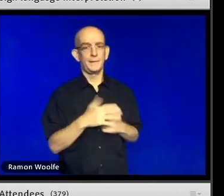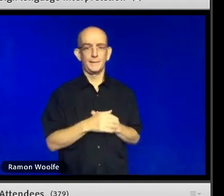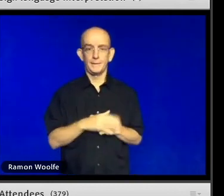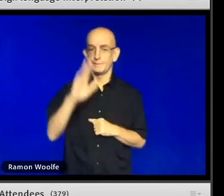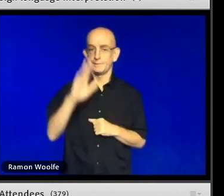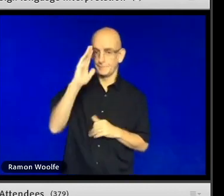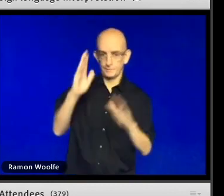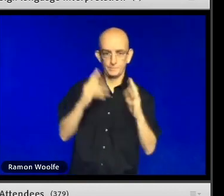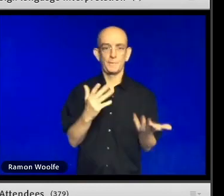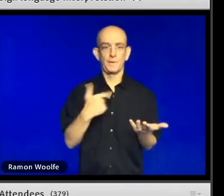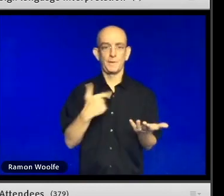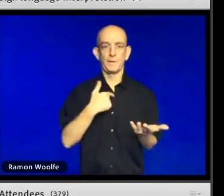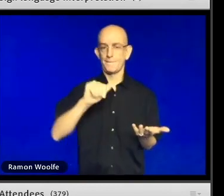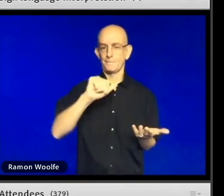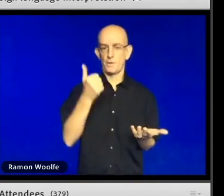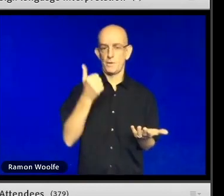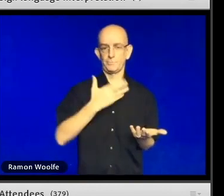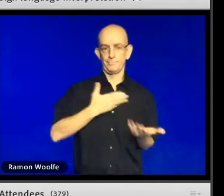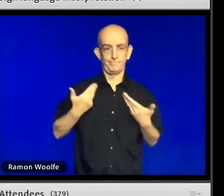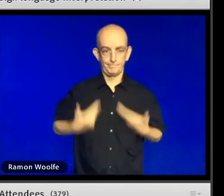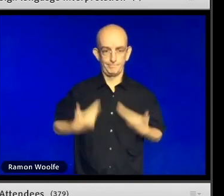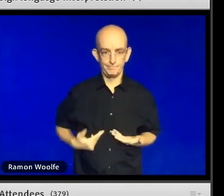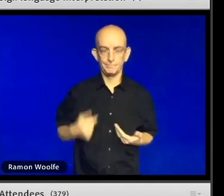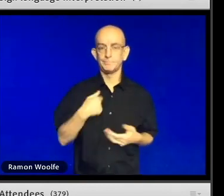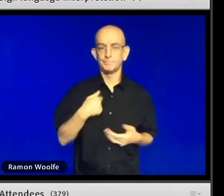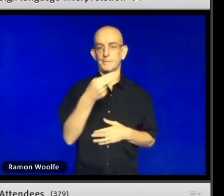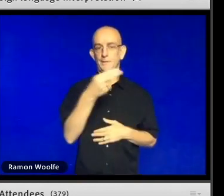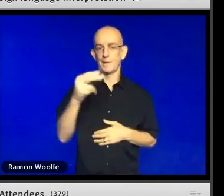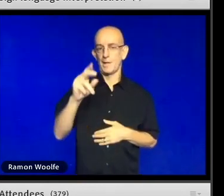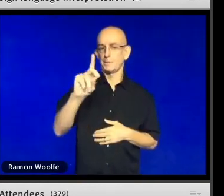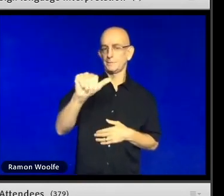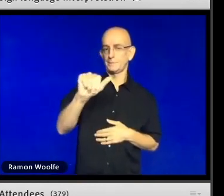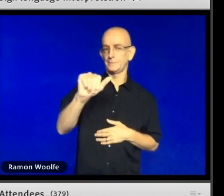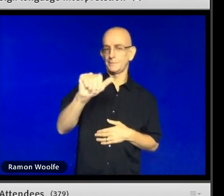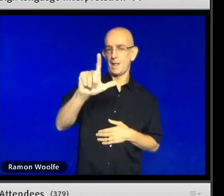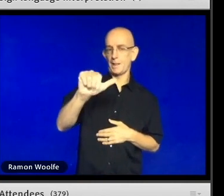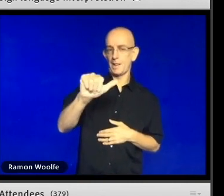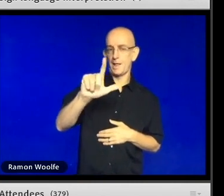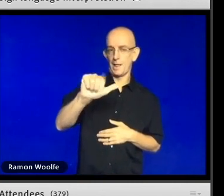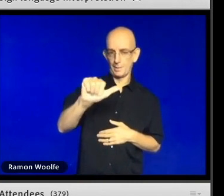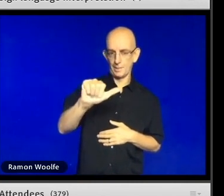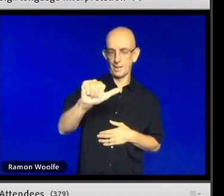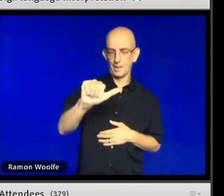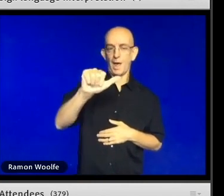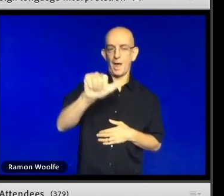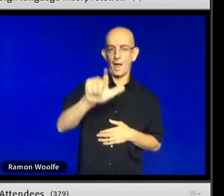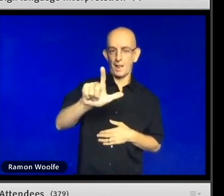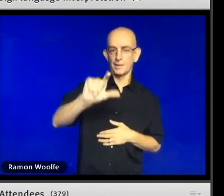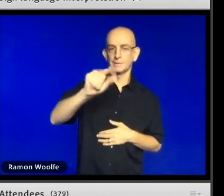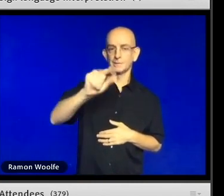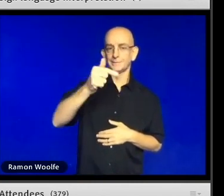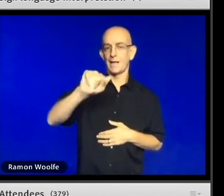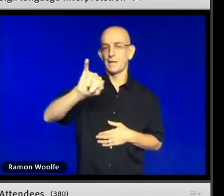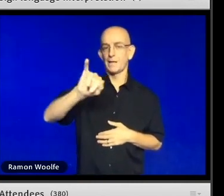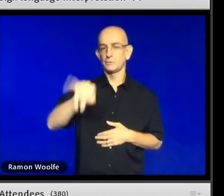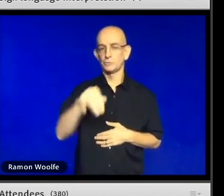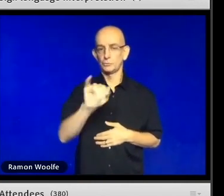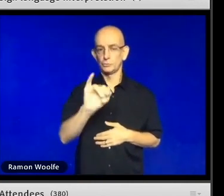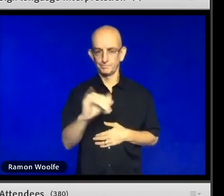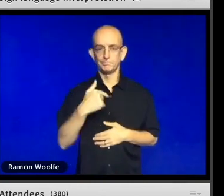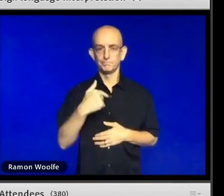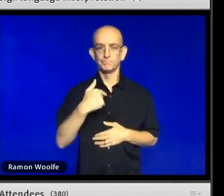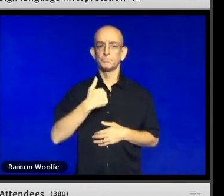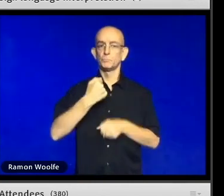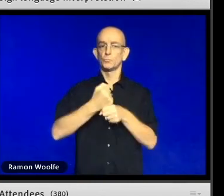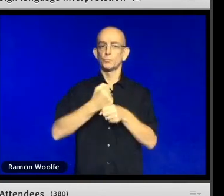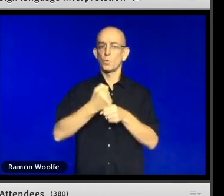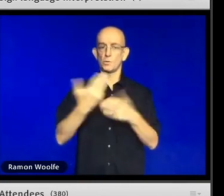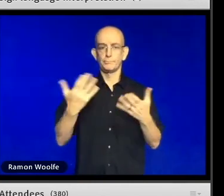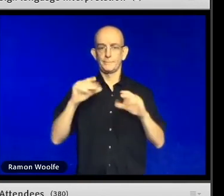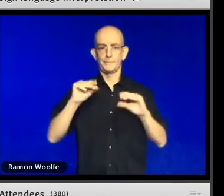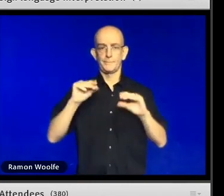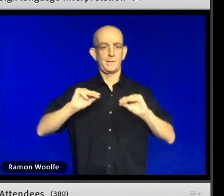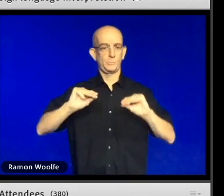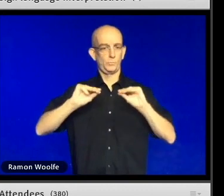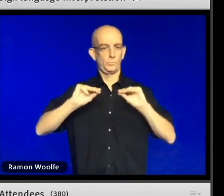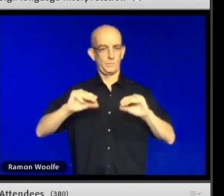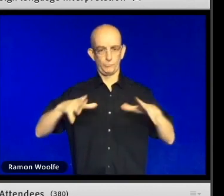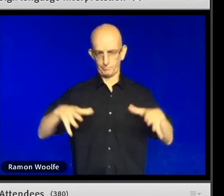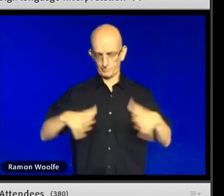in the education department. And I think the name ‑‑ of course I have a visual disability,